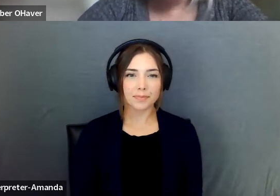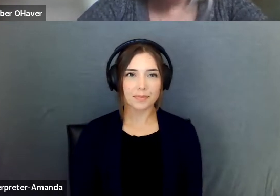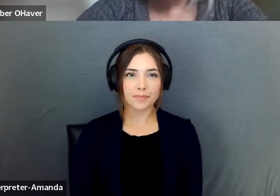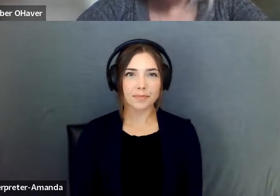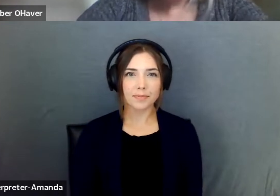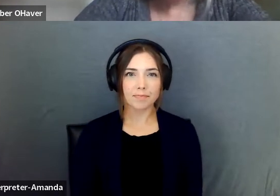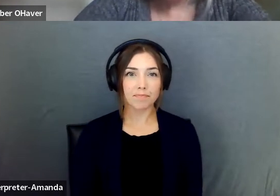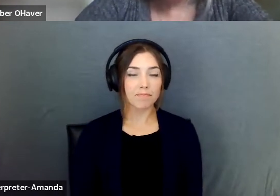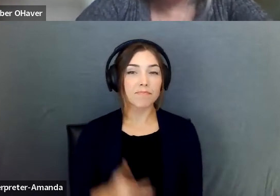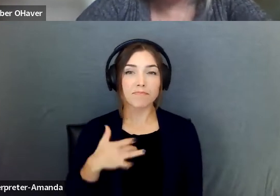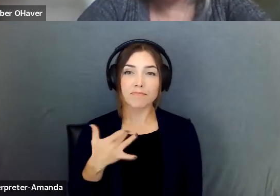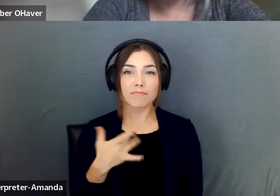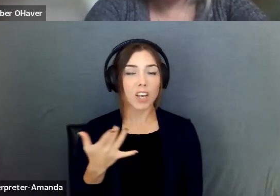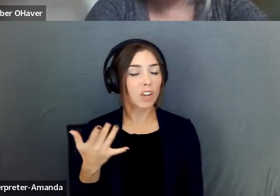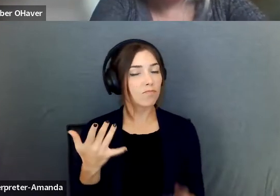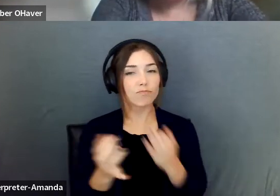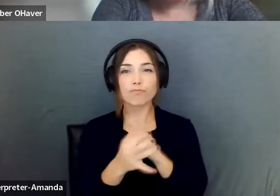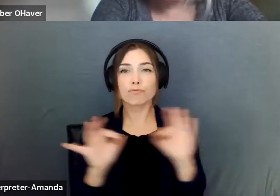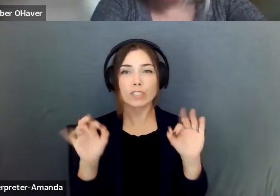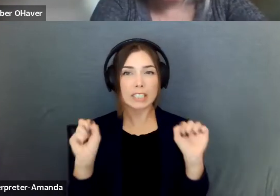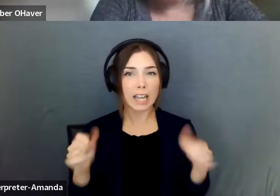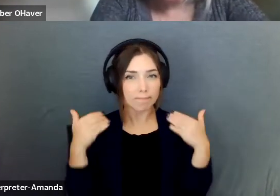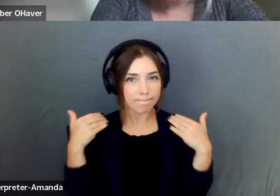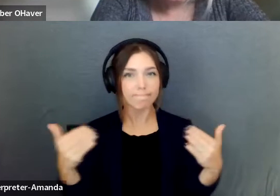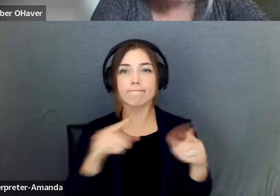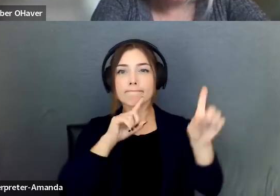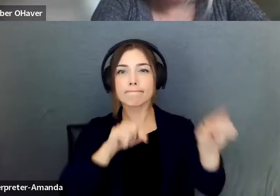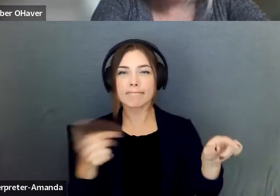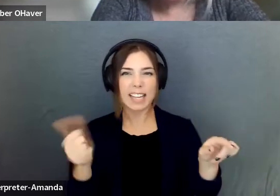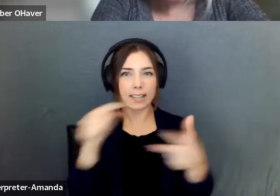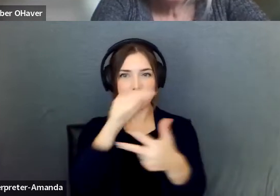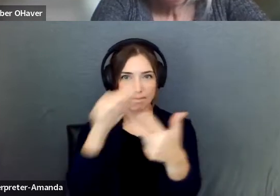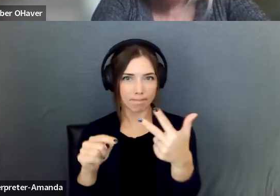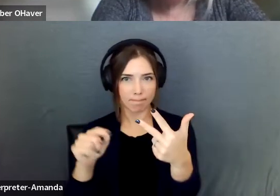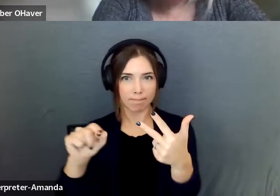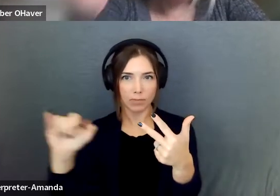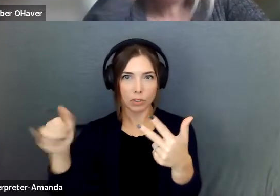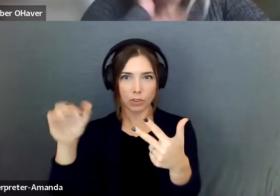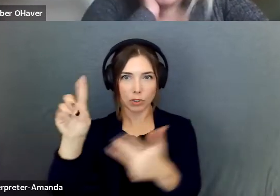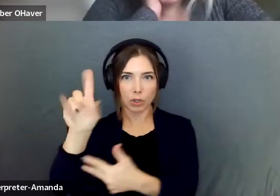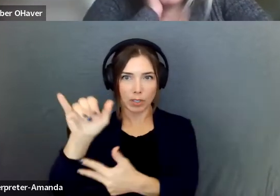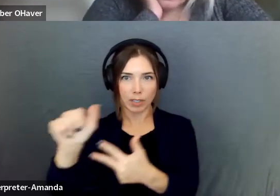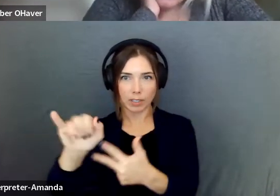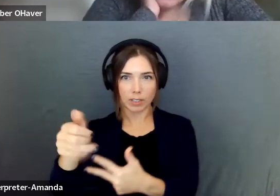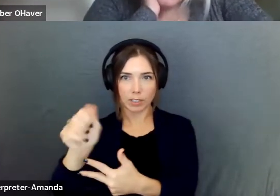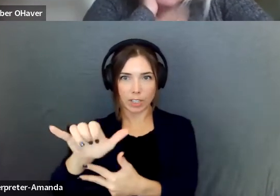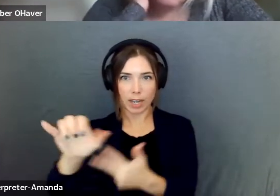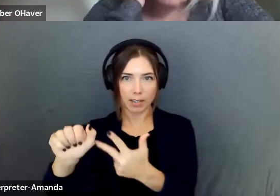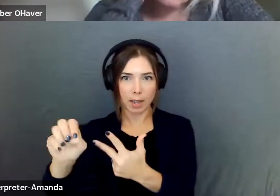Feel free to jump in Jodie, Jay or Amber. This Amber. I can jump in.